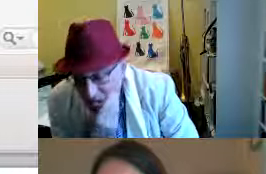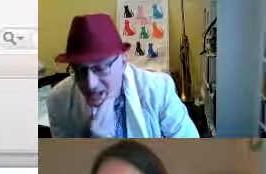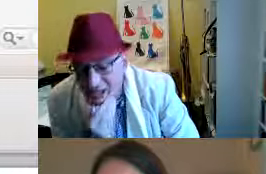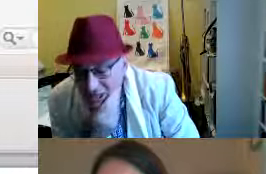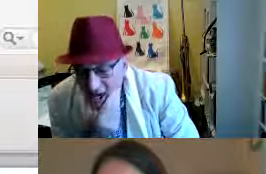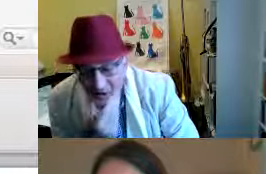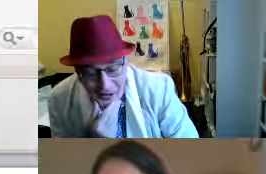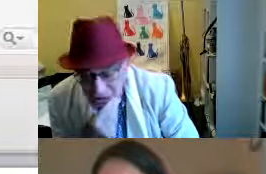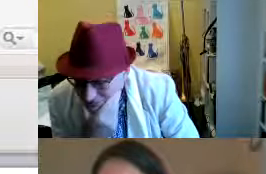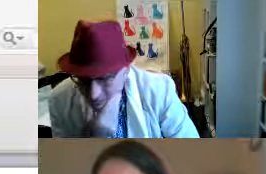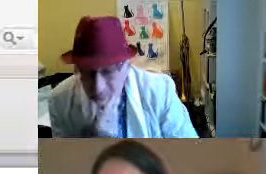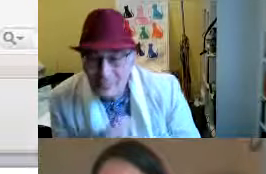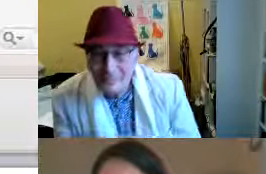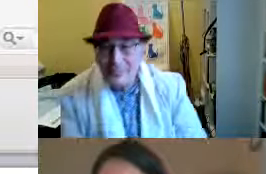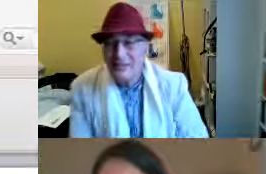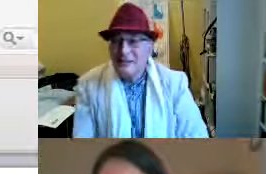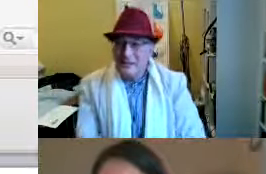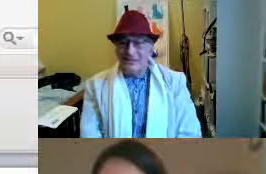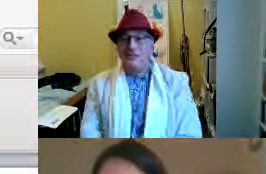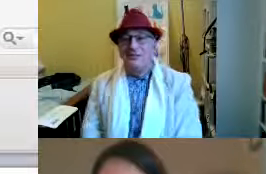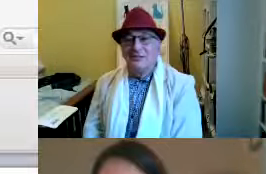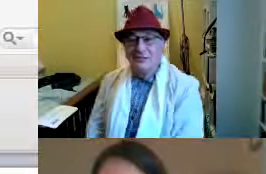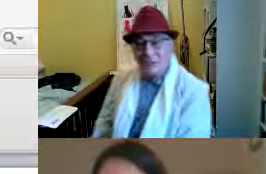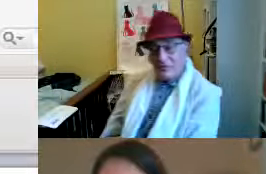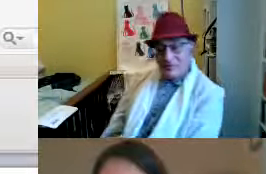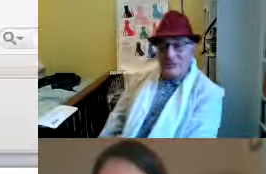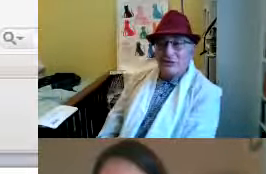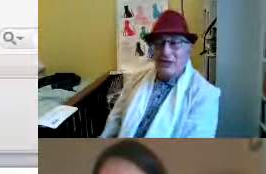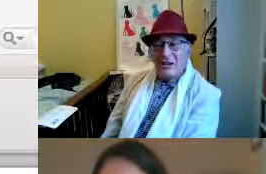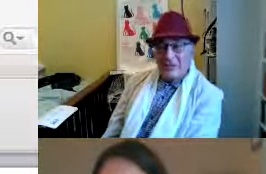it's just that aaron's he is just very entertaining